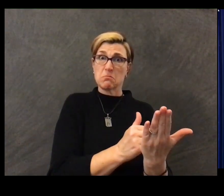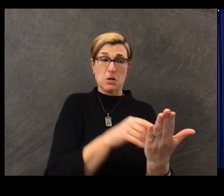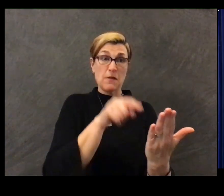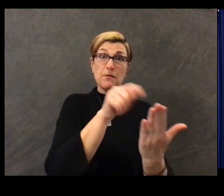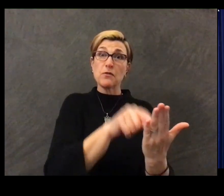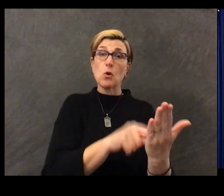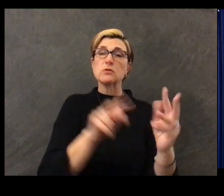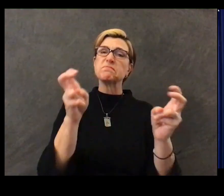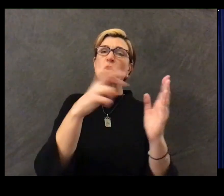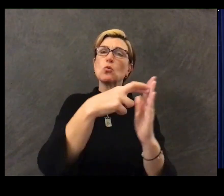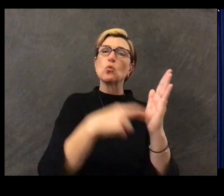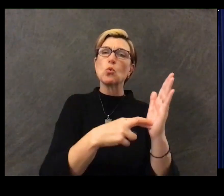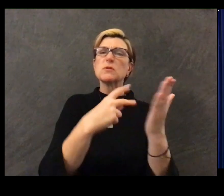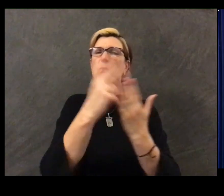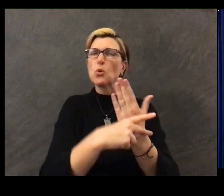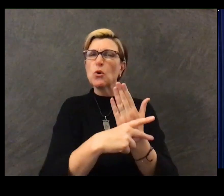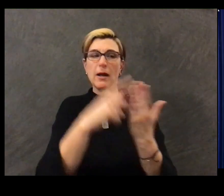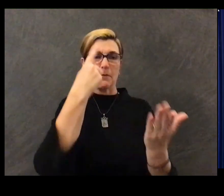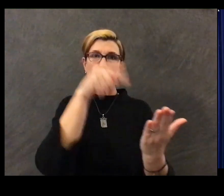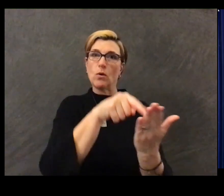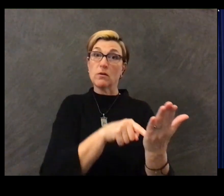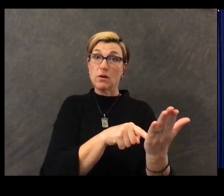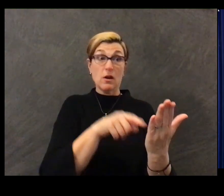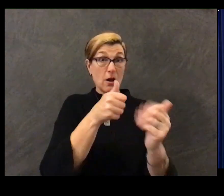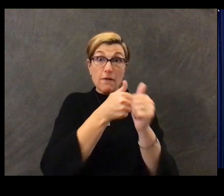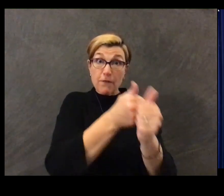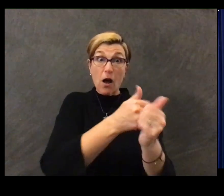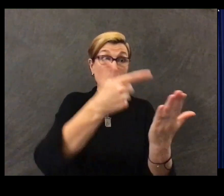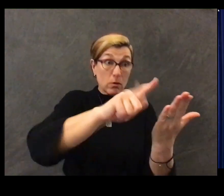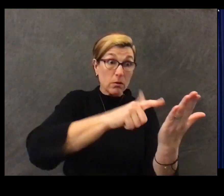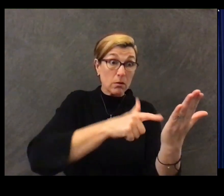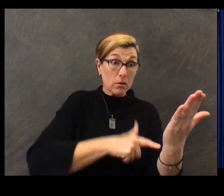opening up America again and you know what it is it's the guidelines that we